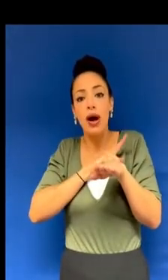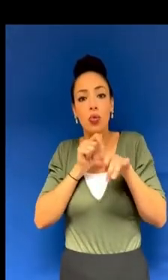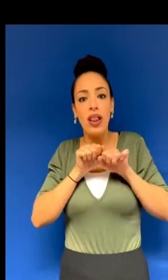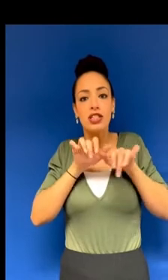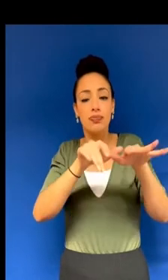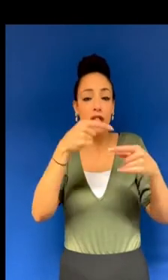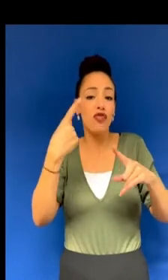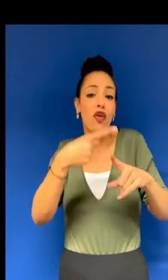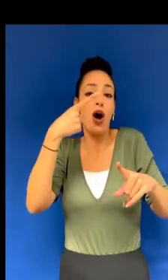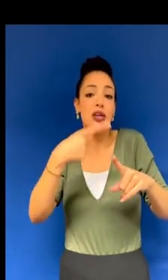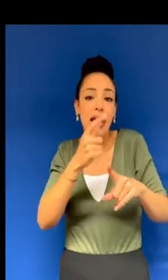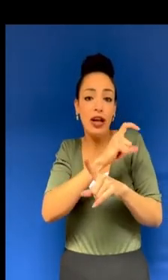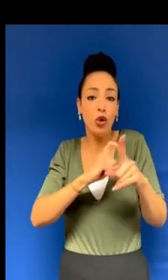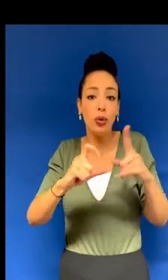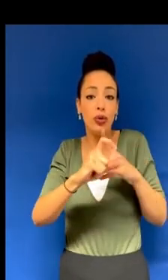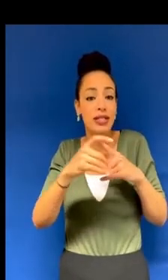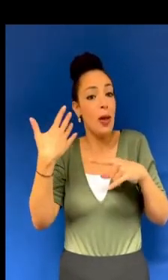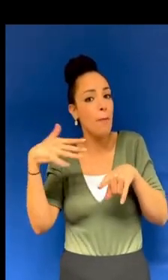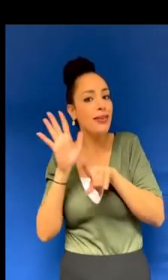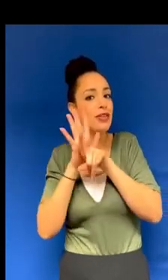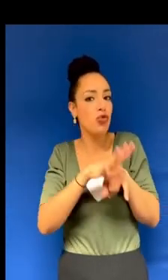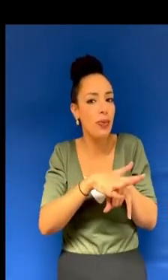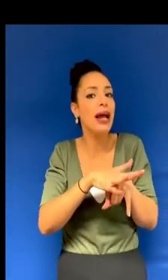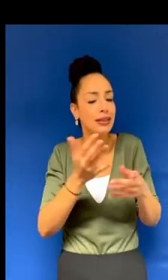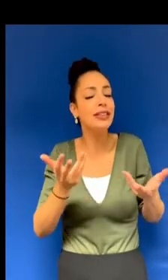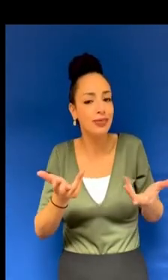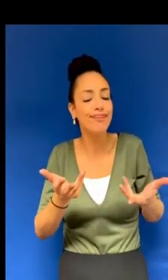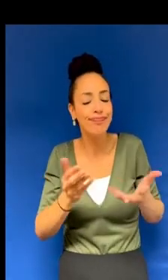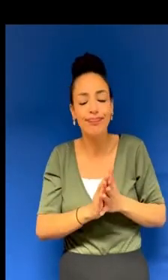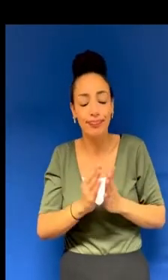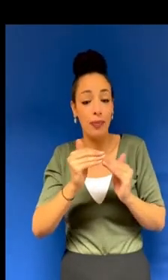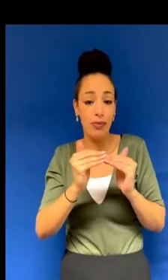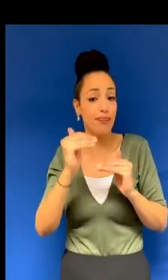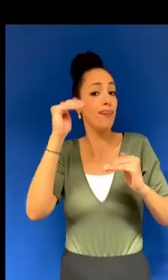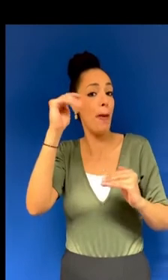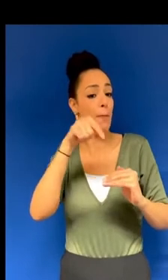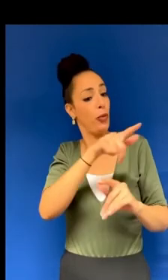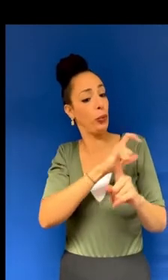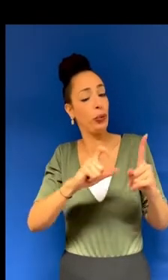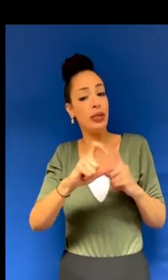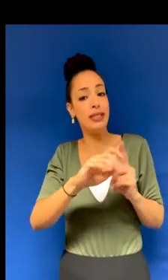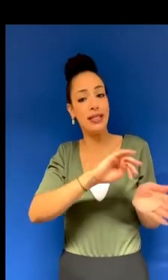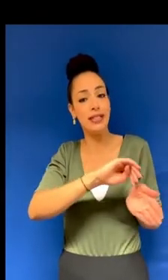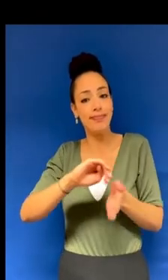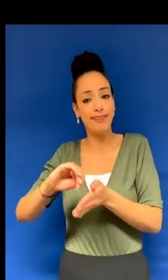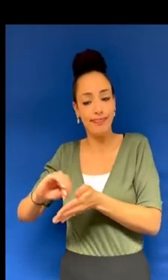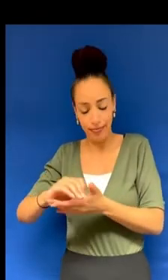and i just thought it was so important to show that's not the case. Like yes, the virus itself doesn't discriminate, but it moves and travels in a community that does.